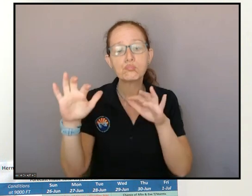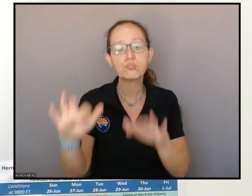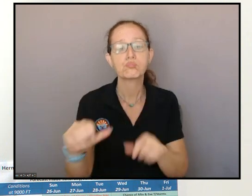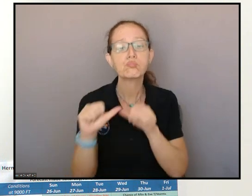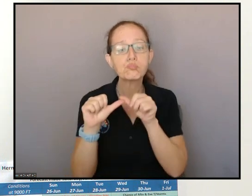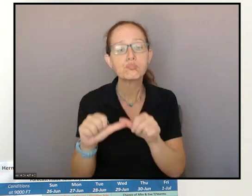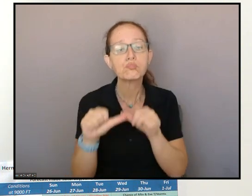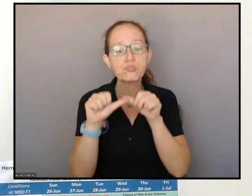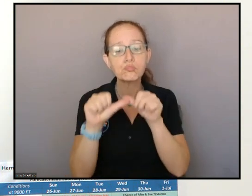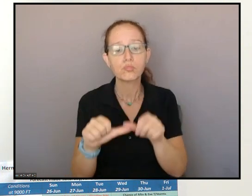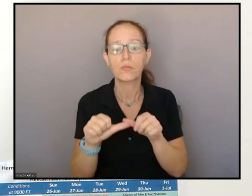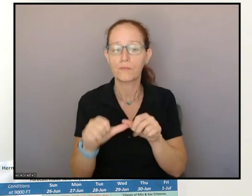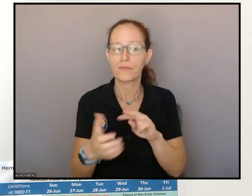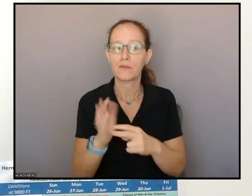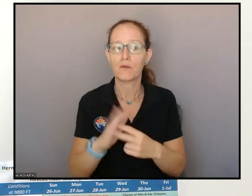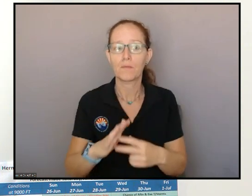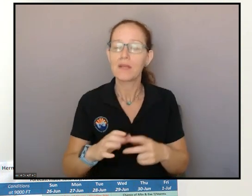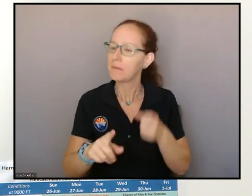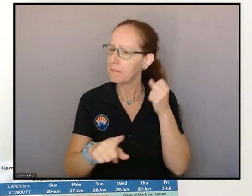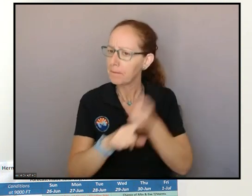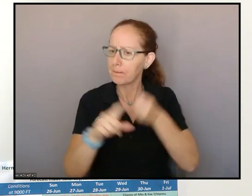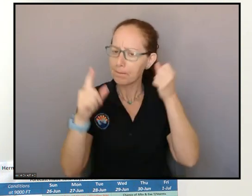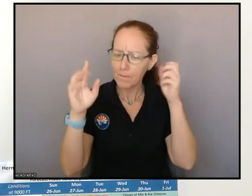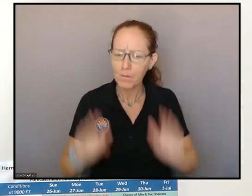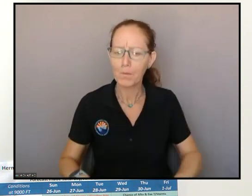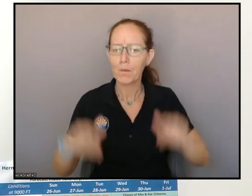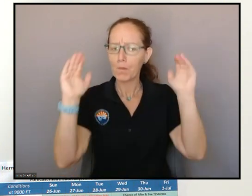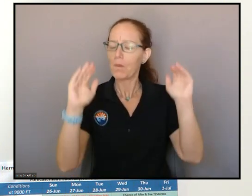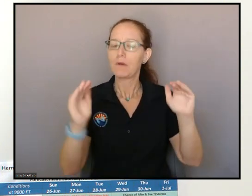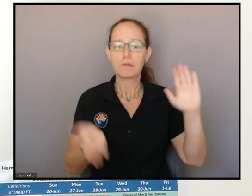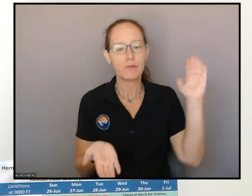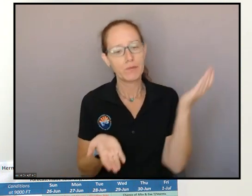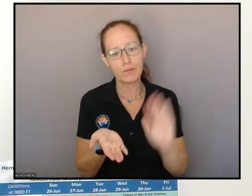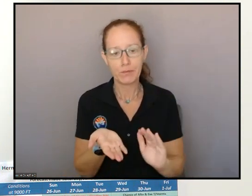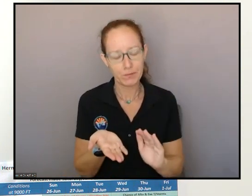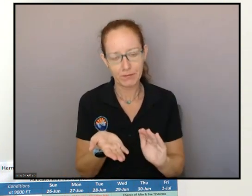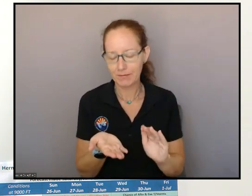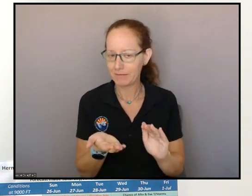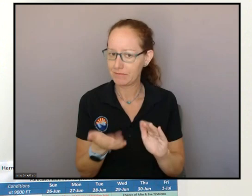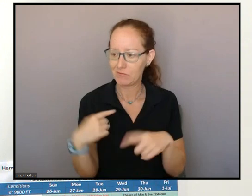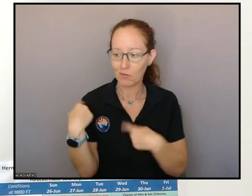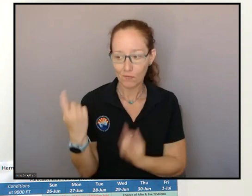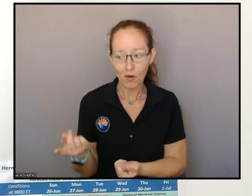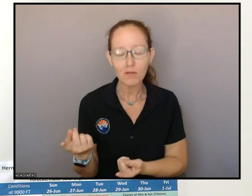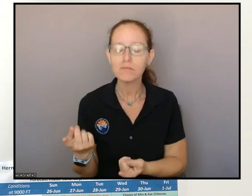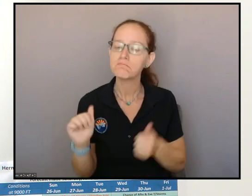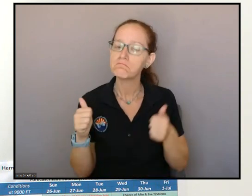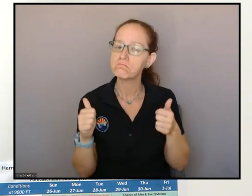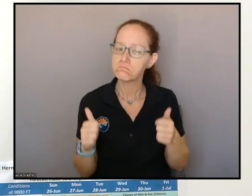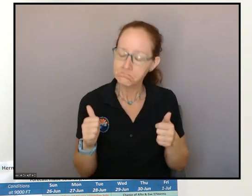flash flood potential. But definitely something we're watching because you know, any thunderstorms still can produce